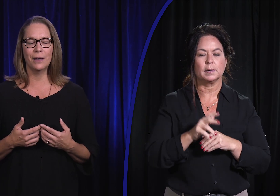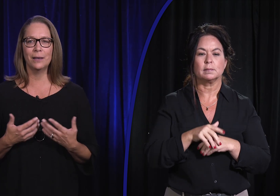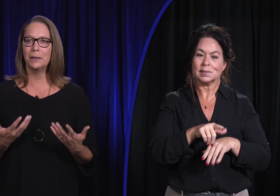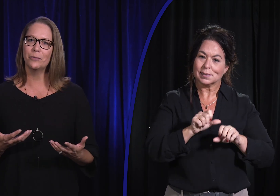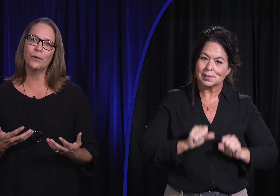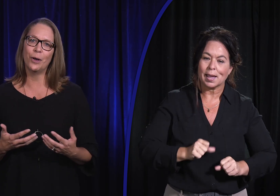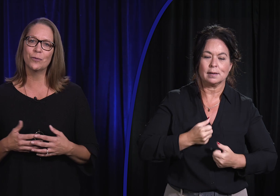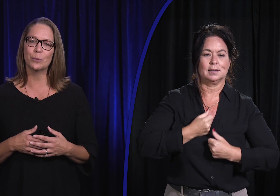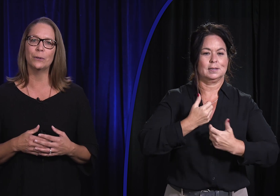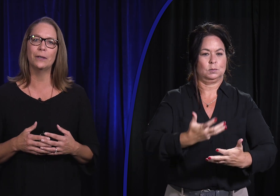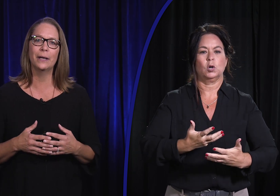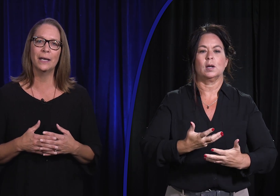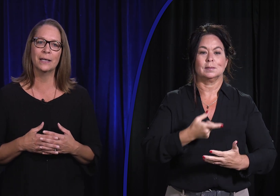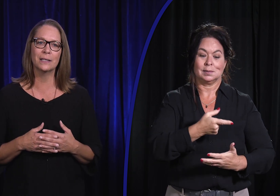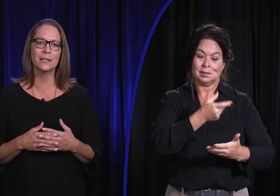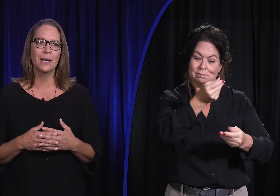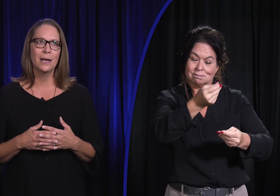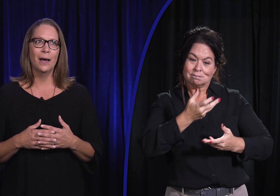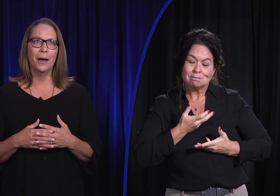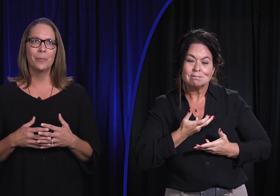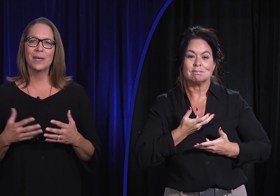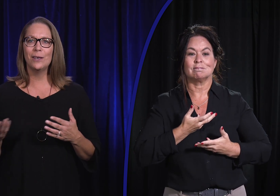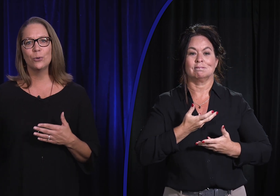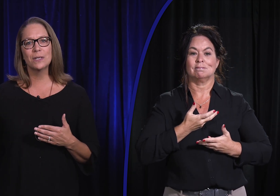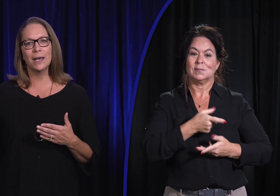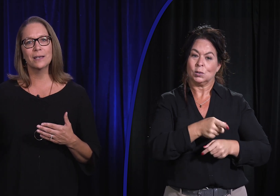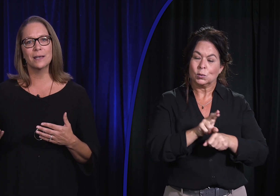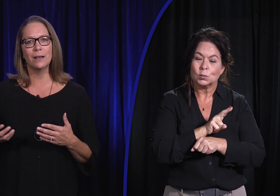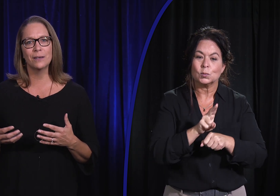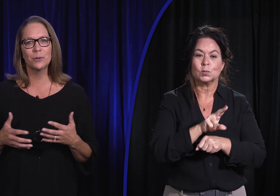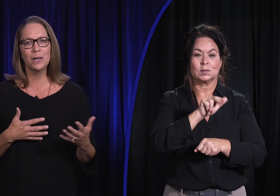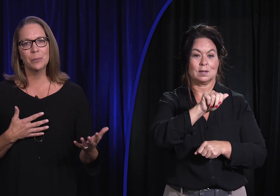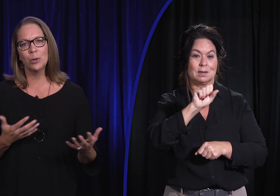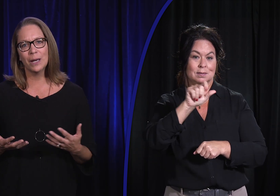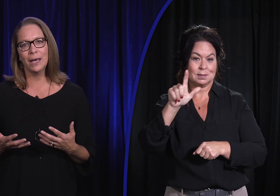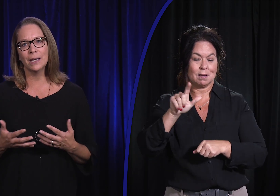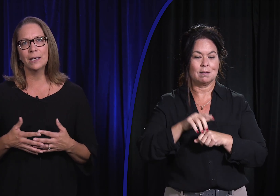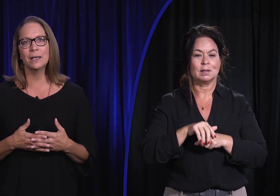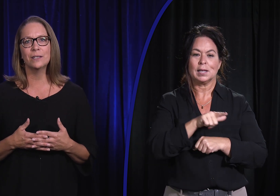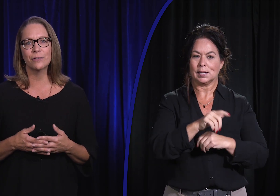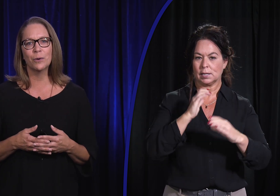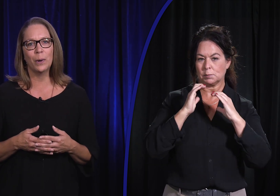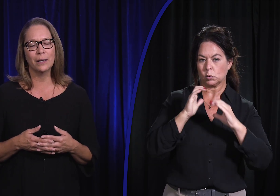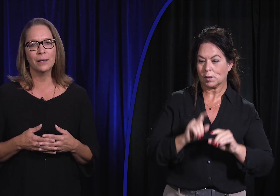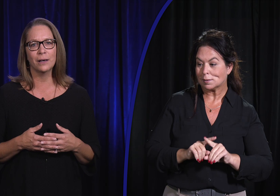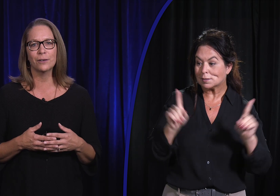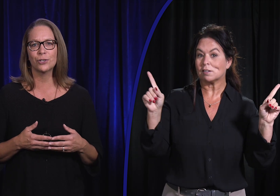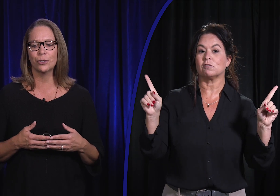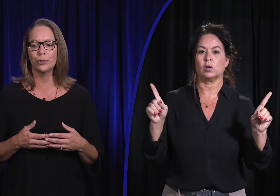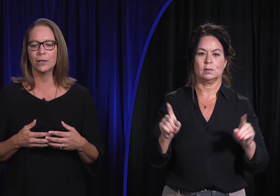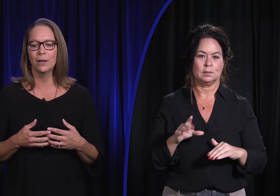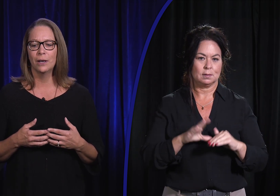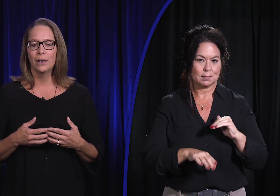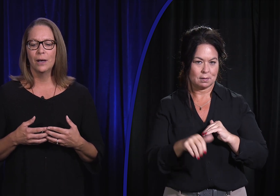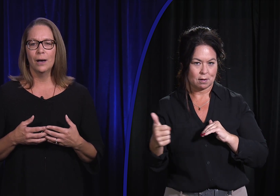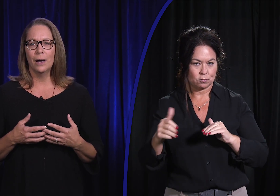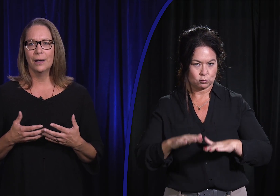that he didn't feel comfortable and he used ASL so he communicated in a different way than the other children.